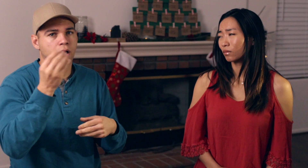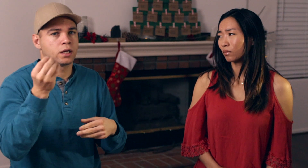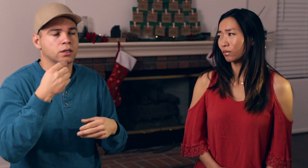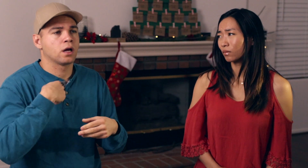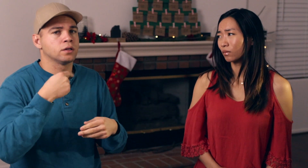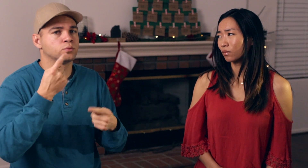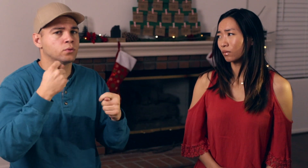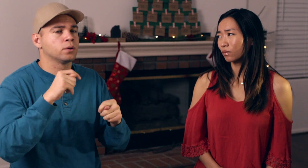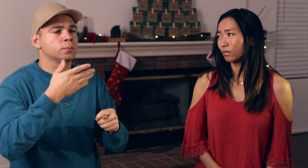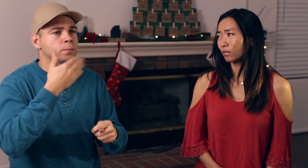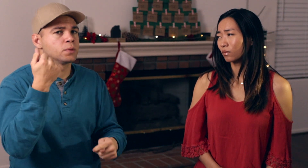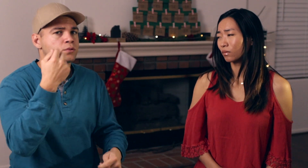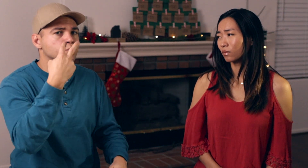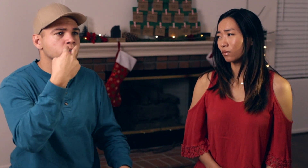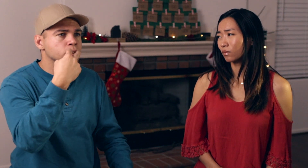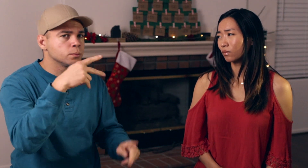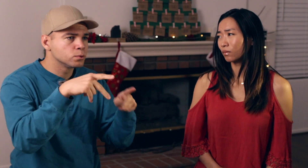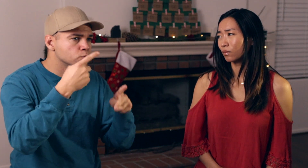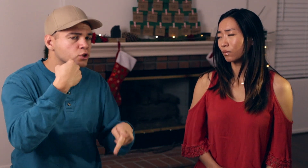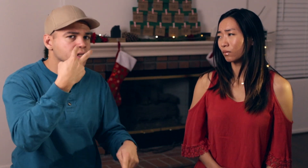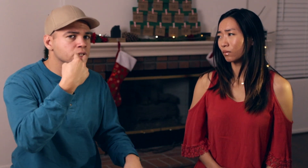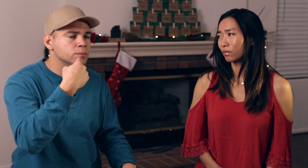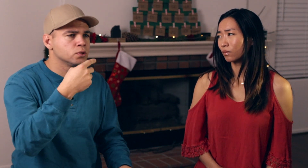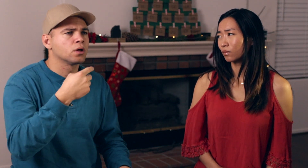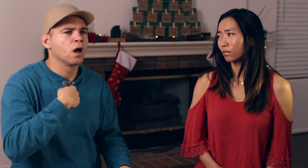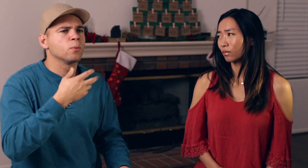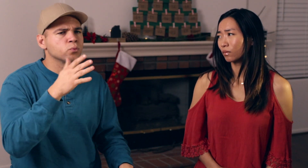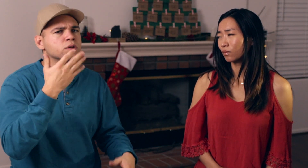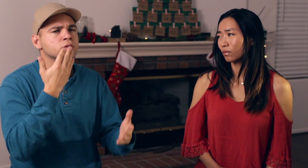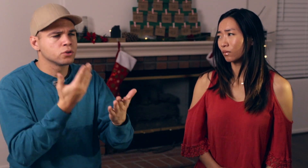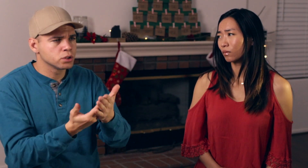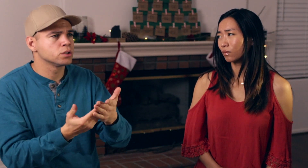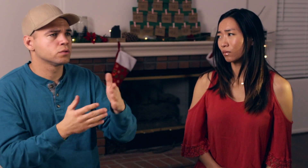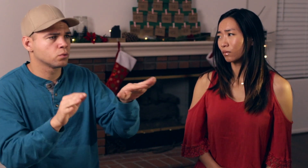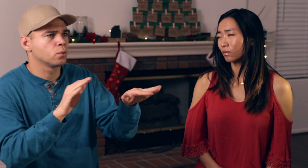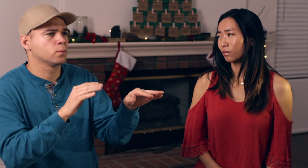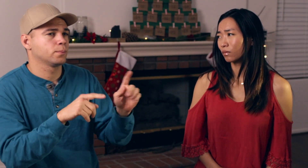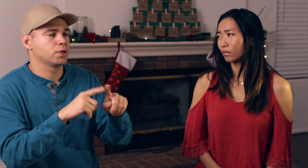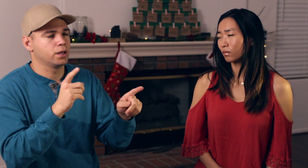and I try my best to lip read people's lips I'm pretty good, you know but